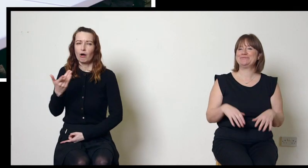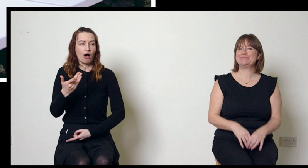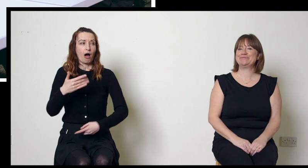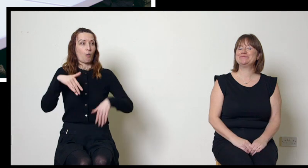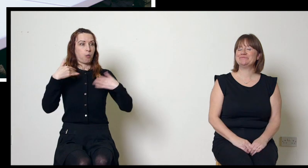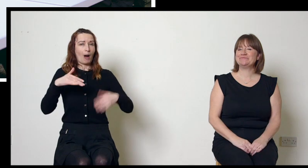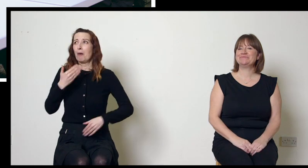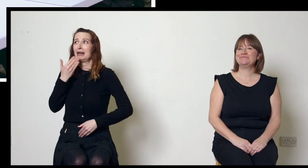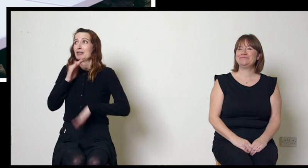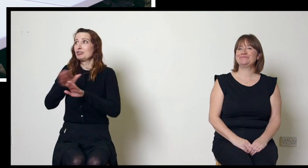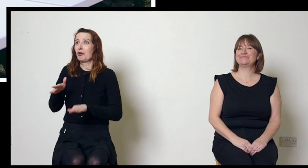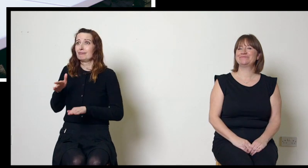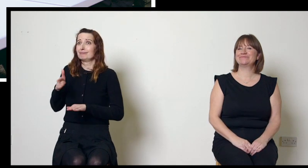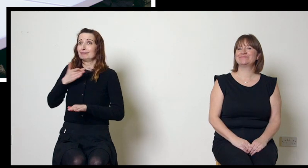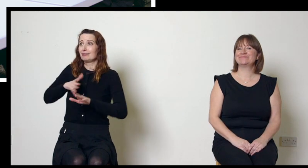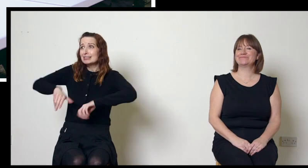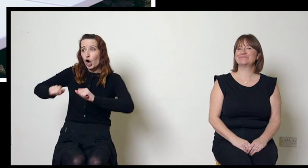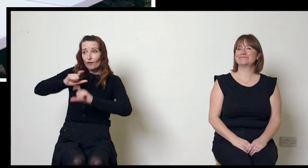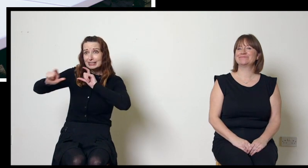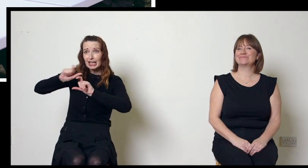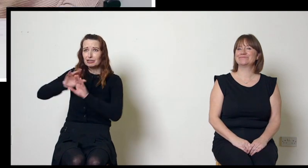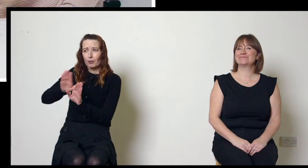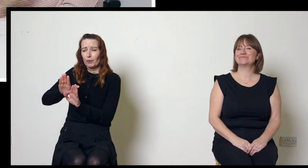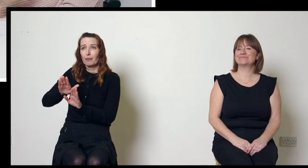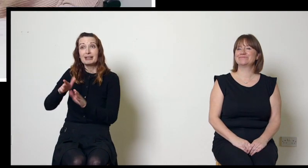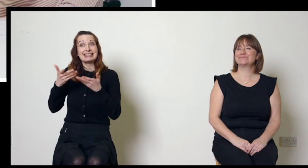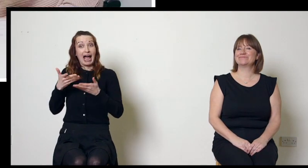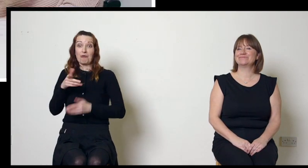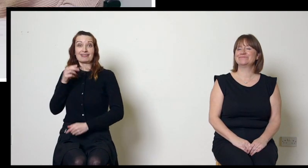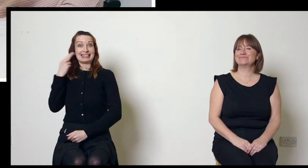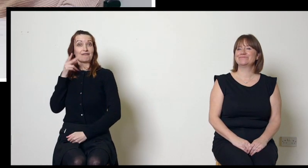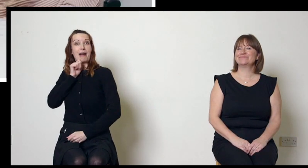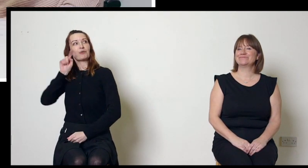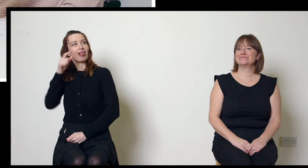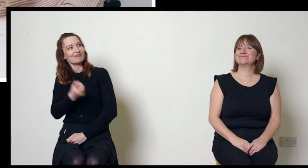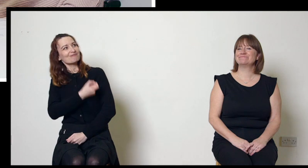So yeah, but from that now he will smile and say Hello is it a lovely connection?